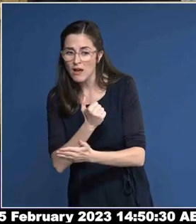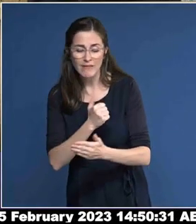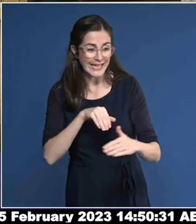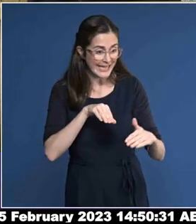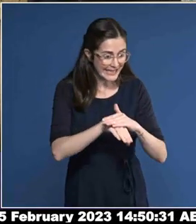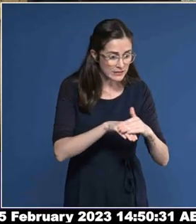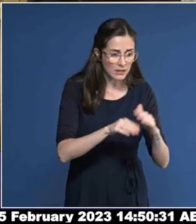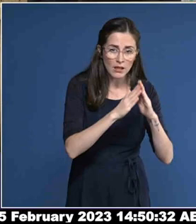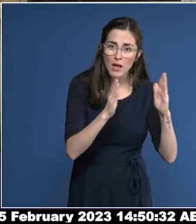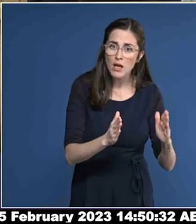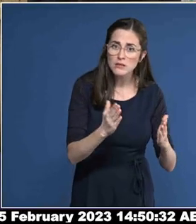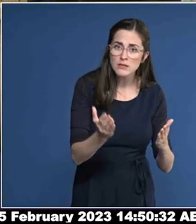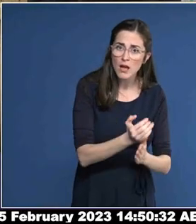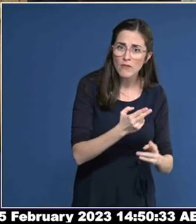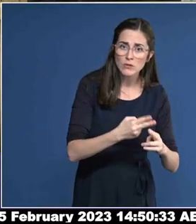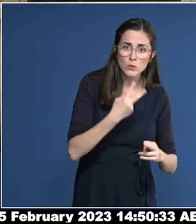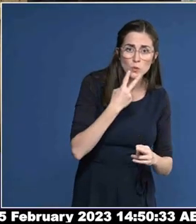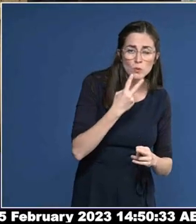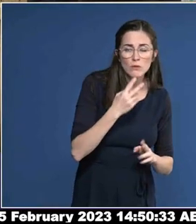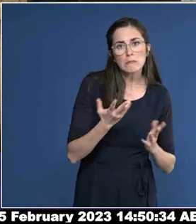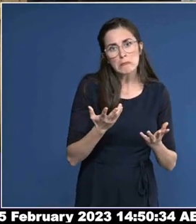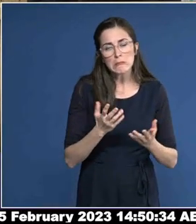And, you know, at times it may actually be looking at is there another place that that